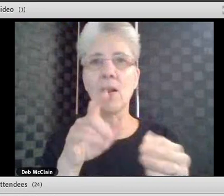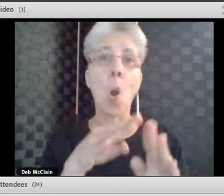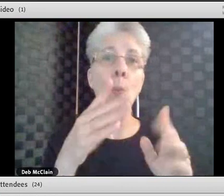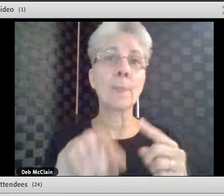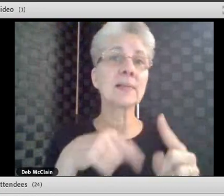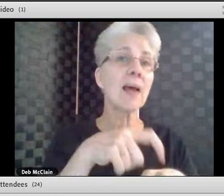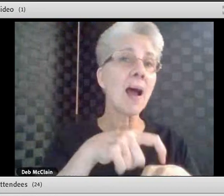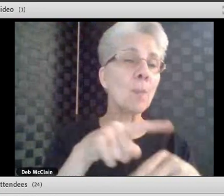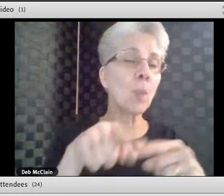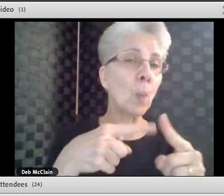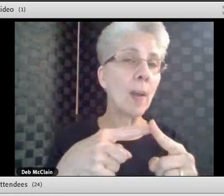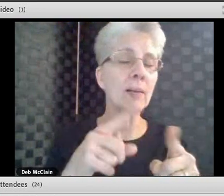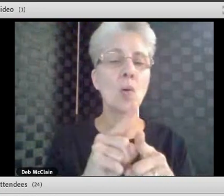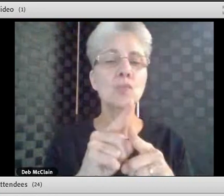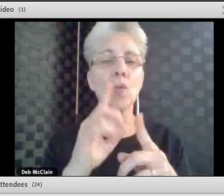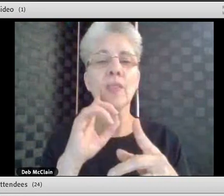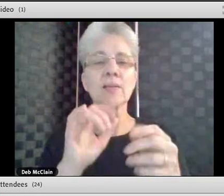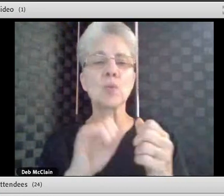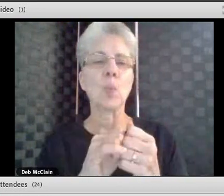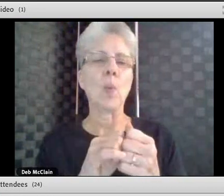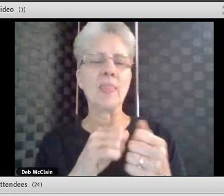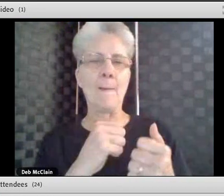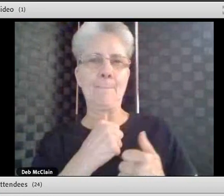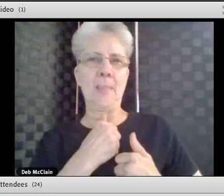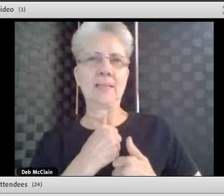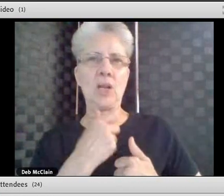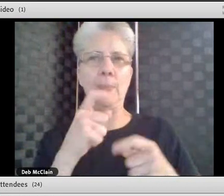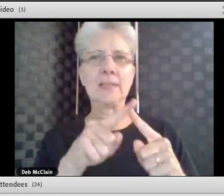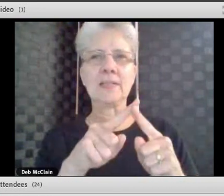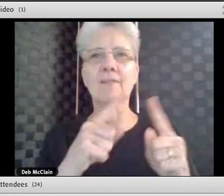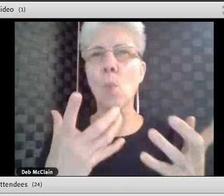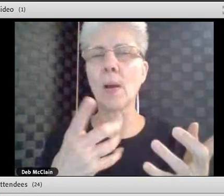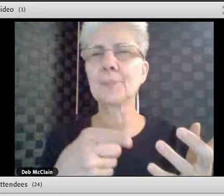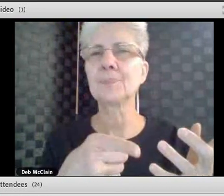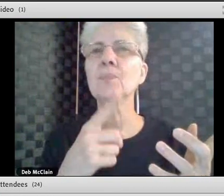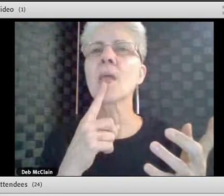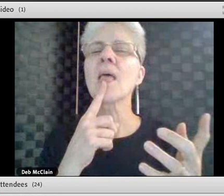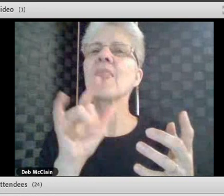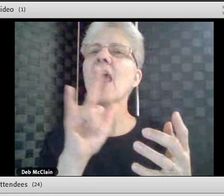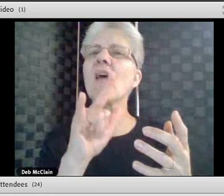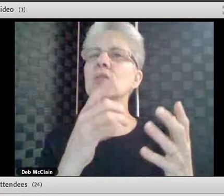which we talked a little bit about, when it's open. Also, things with the military that are a little bit different